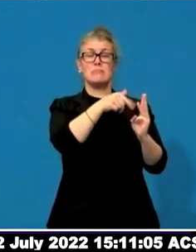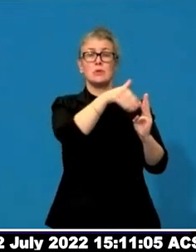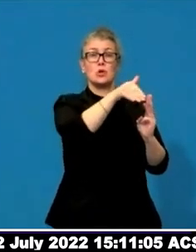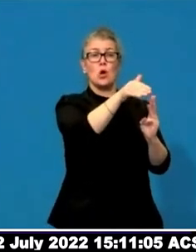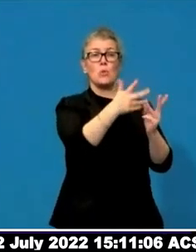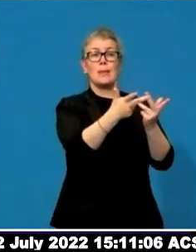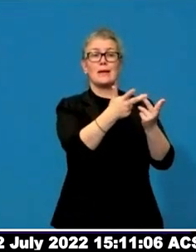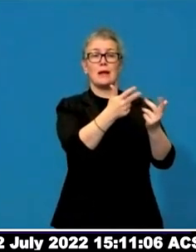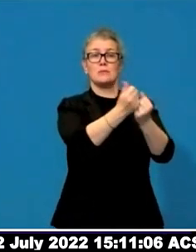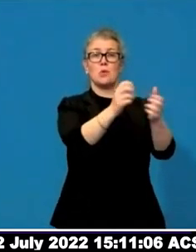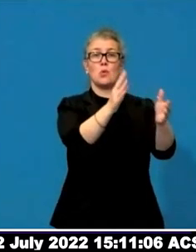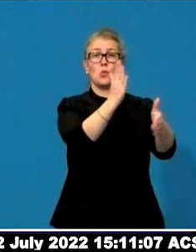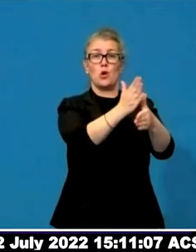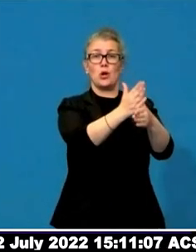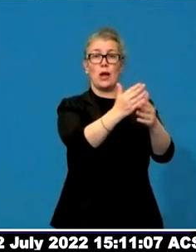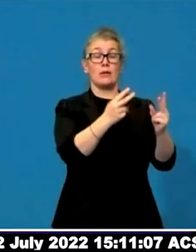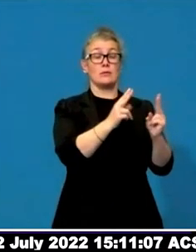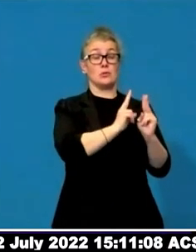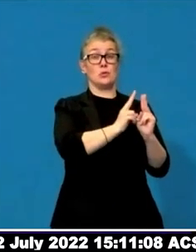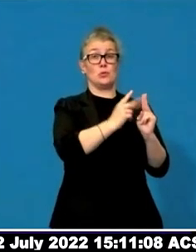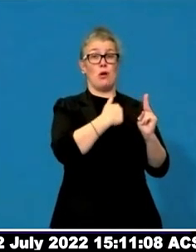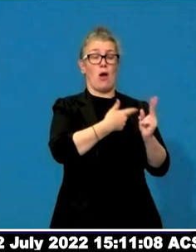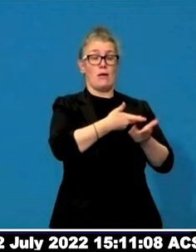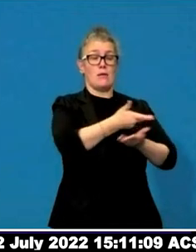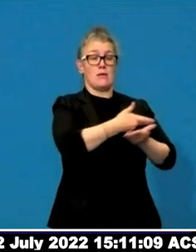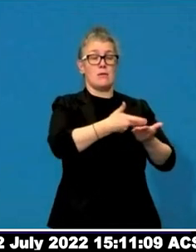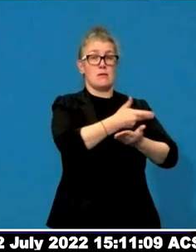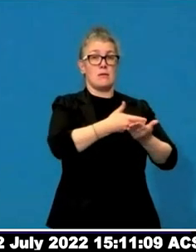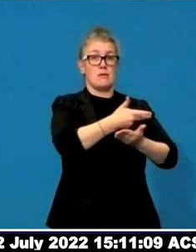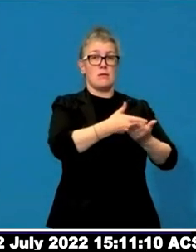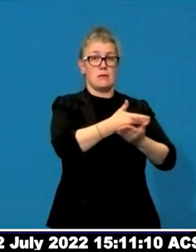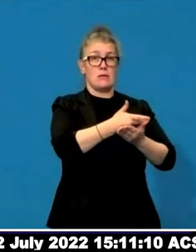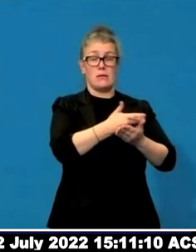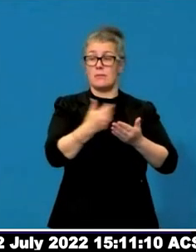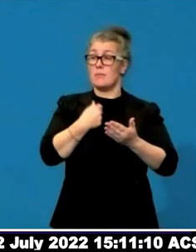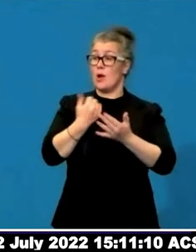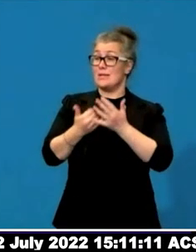And then I had an ad hoc meeting with these two gentlemen, a couple of my staff and Queensland Health -